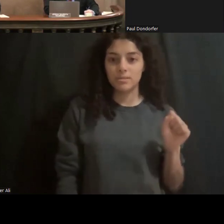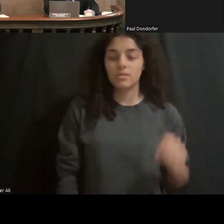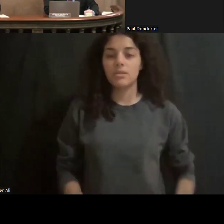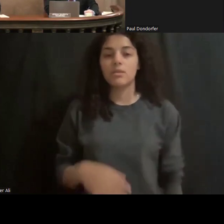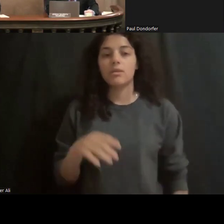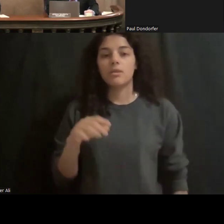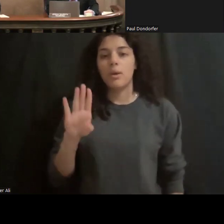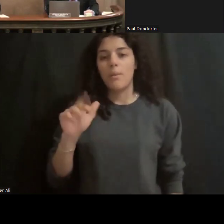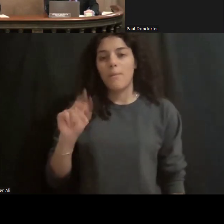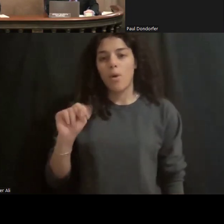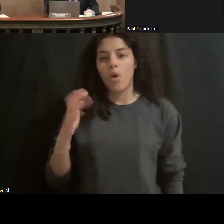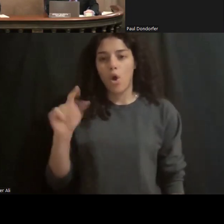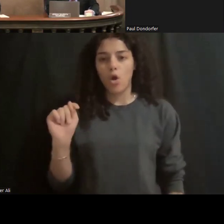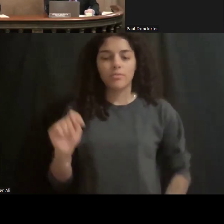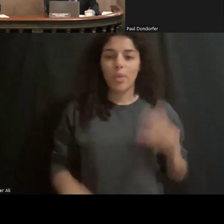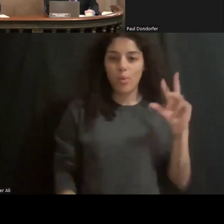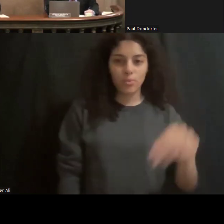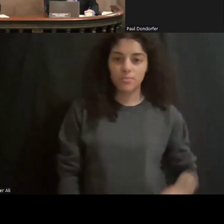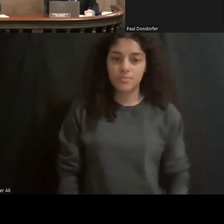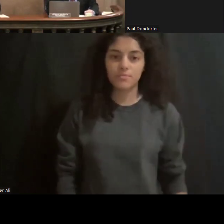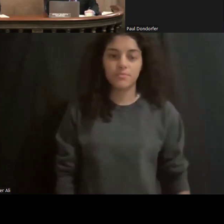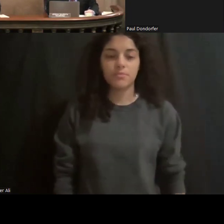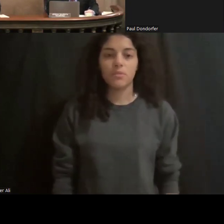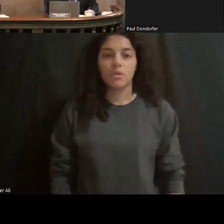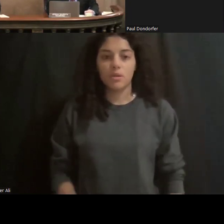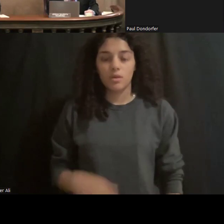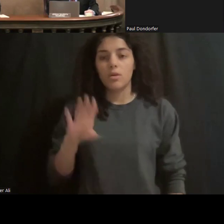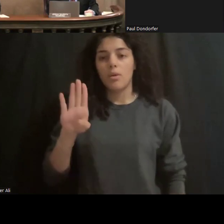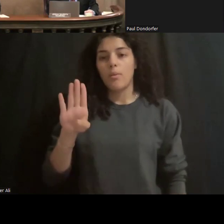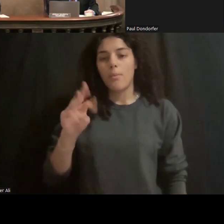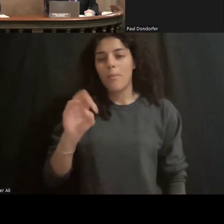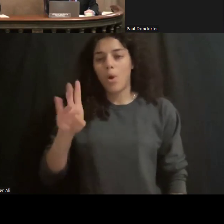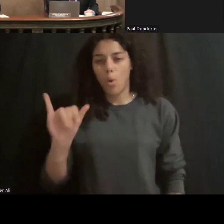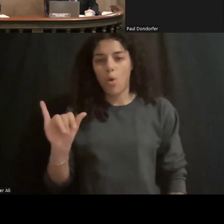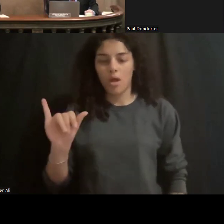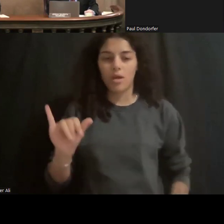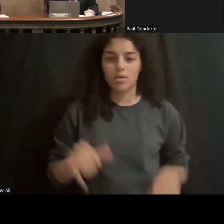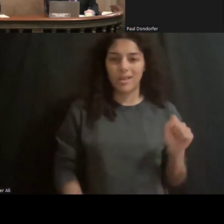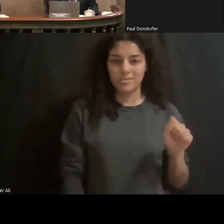Ms Barnhart no Miss Barnhart votes no Miss Bartholomew McCoy yes Miss Bartholomew McCoy